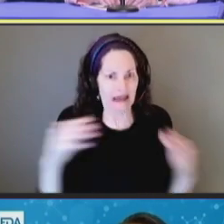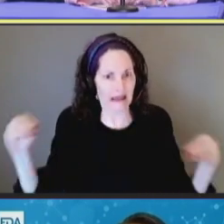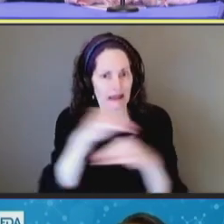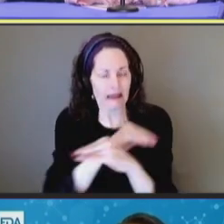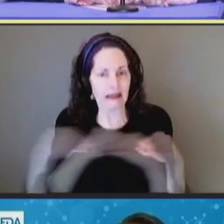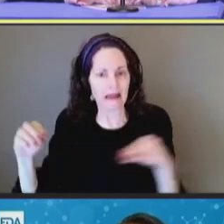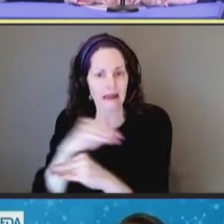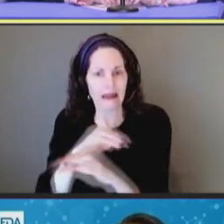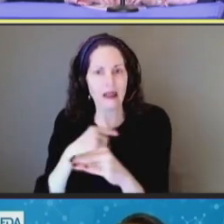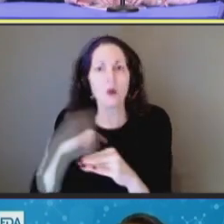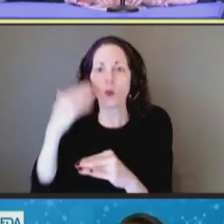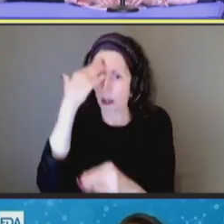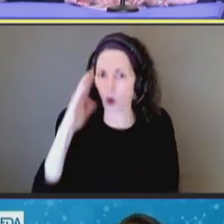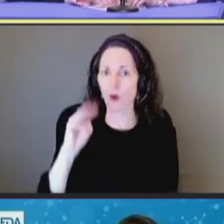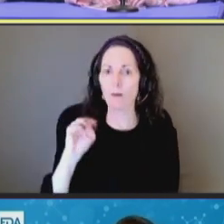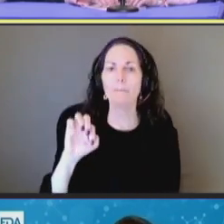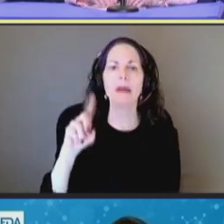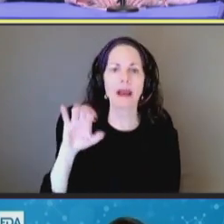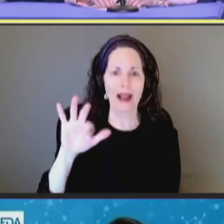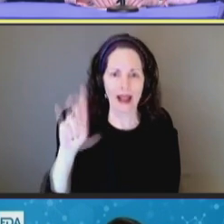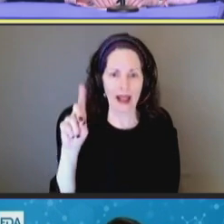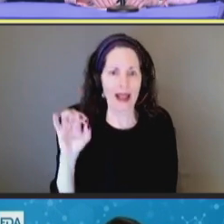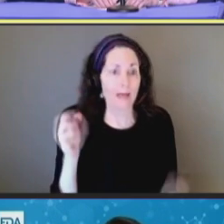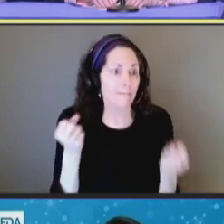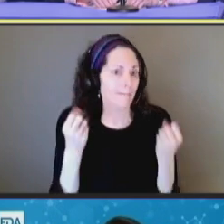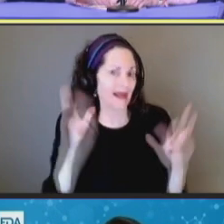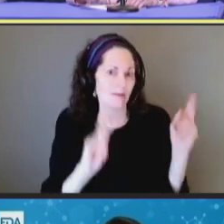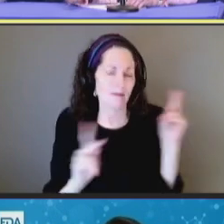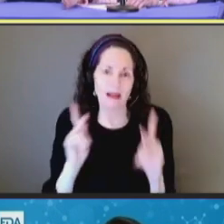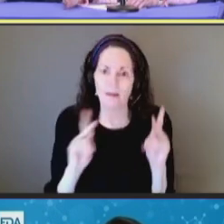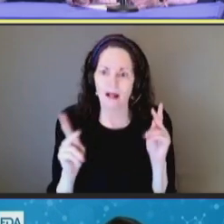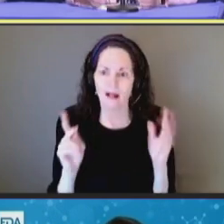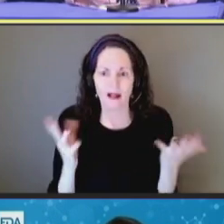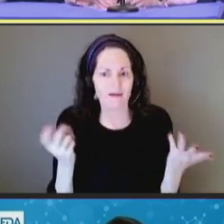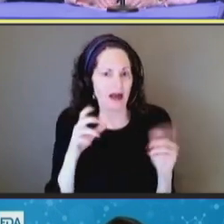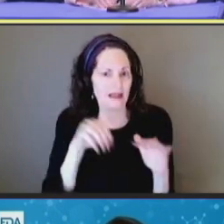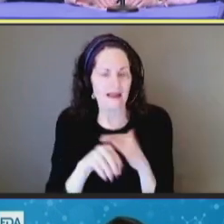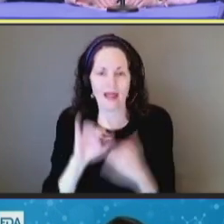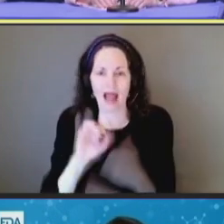up a large portion of individuals within an IIS, but maybe they're not contributing in the same